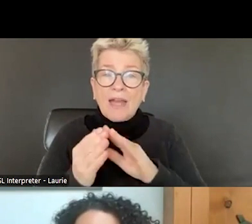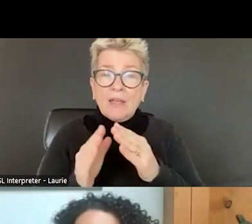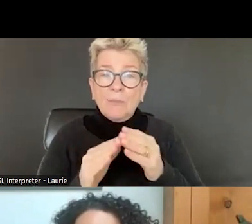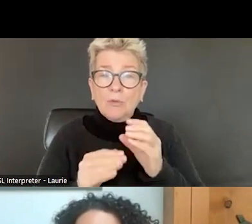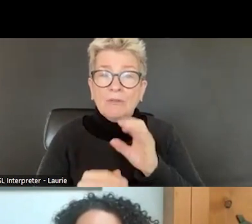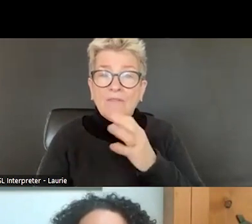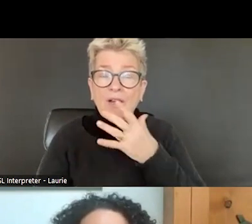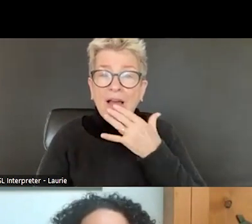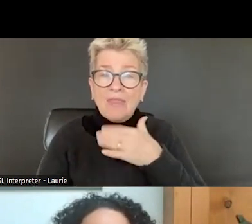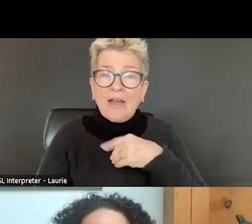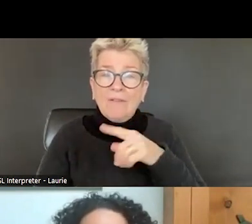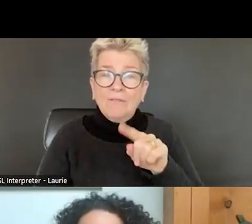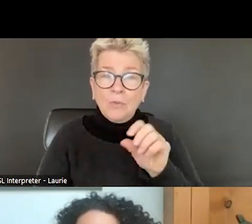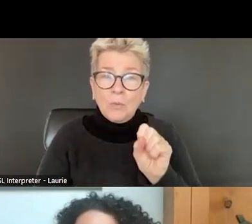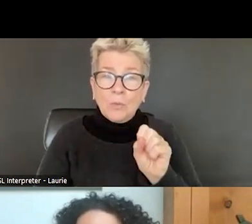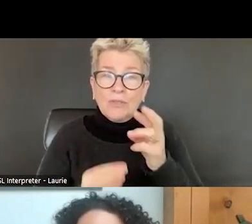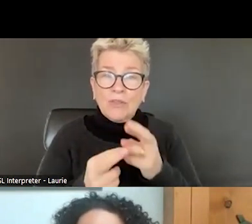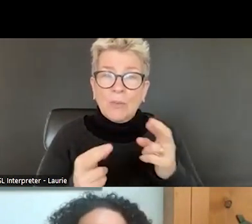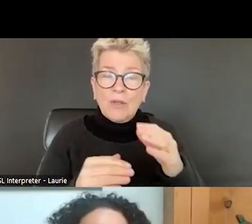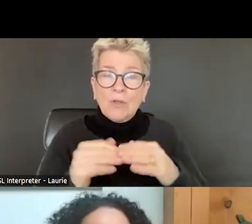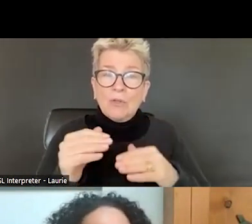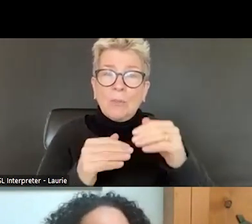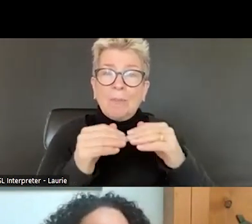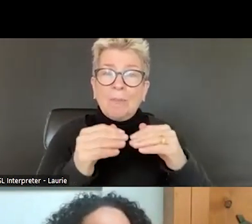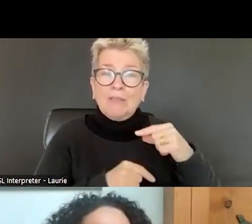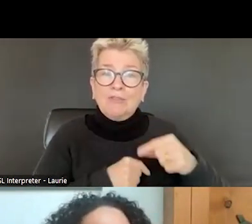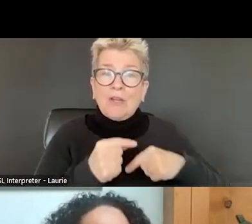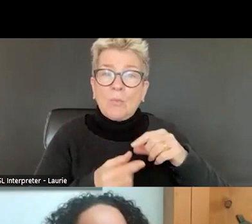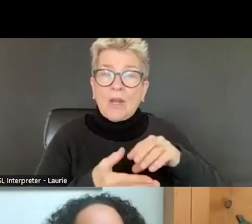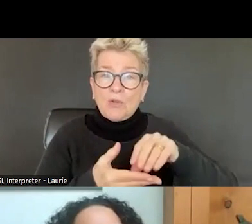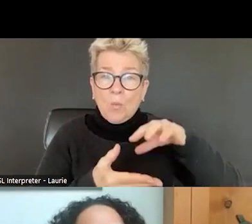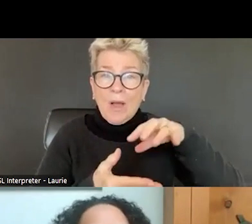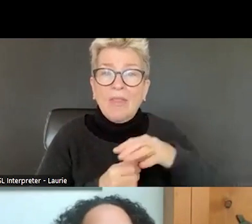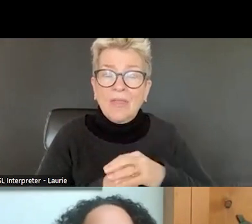and resources to build generational wealth, so welcome Minda. I don't know if you would